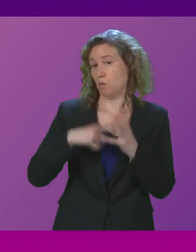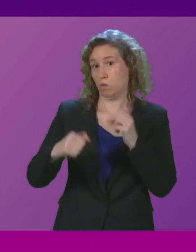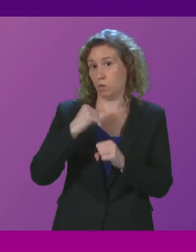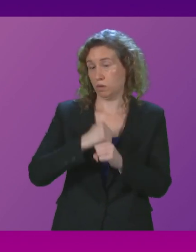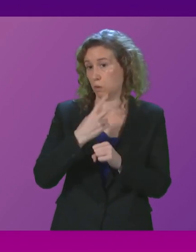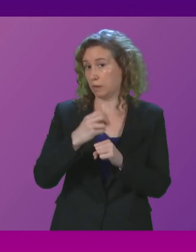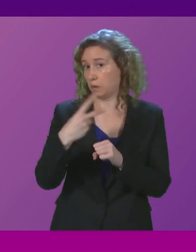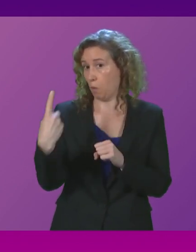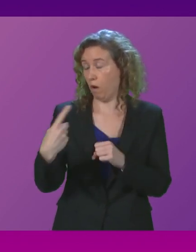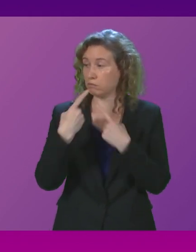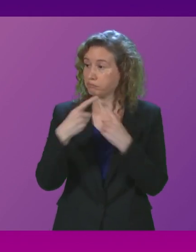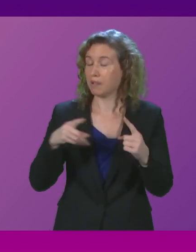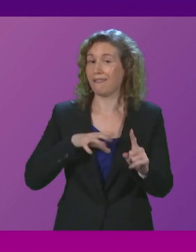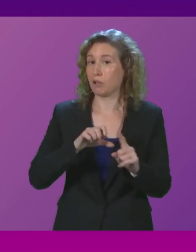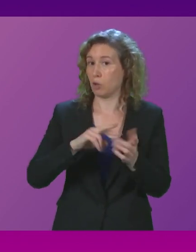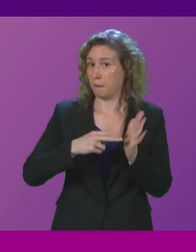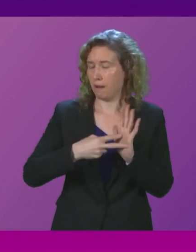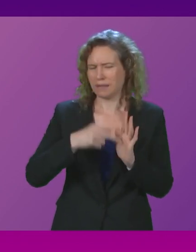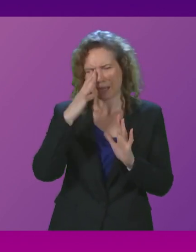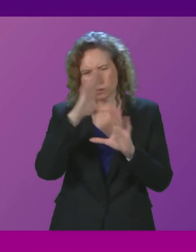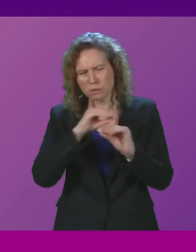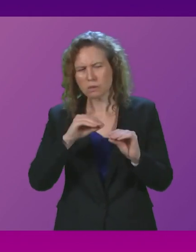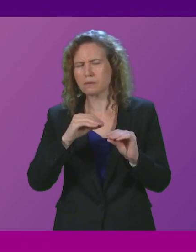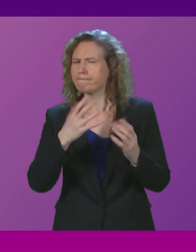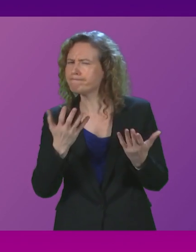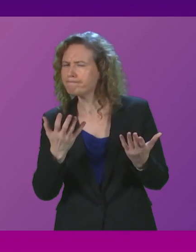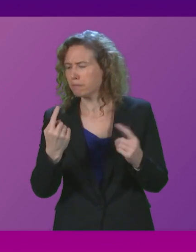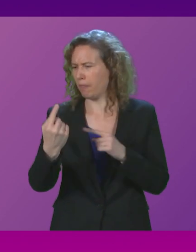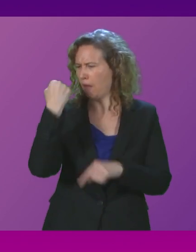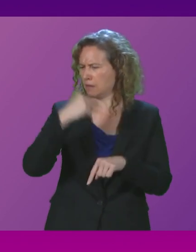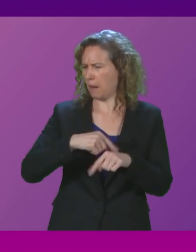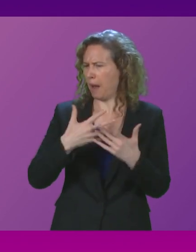Can she tell the Parliament how many people were on NHS waiting lists then and, 13 months